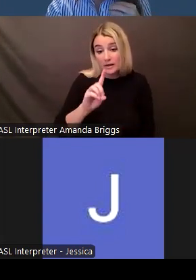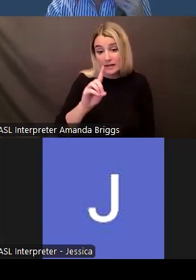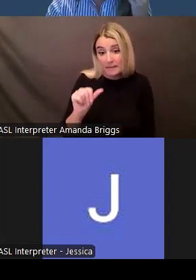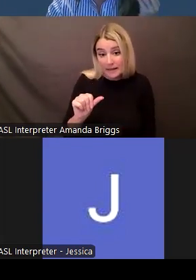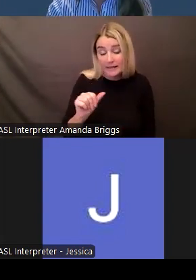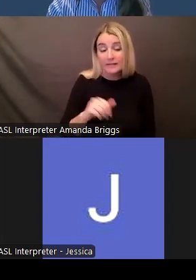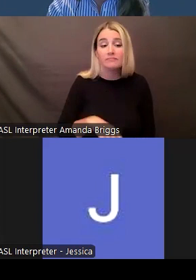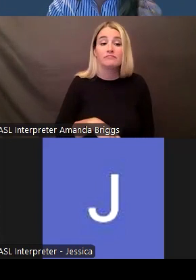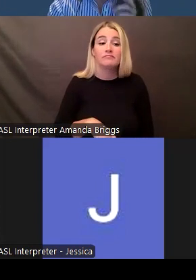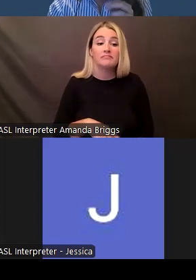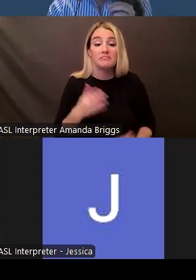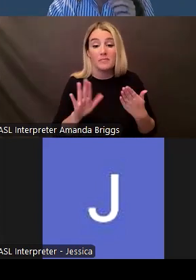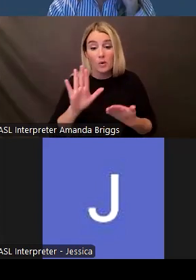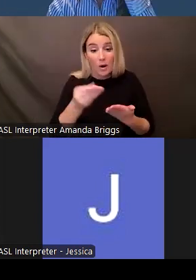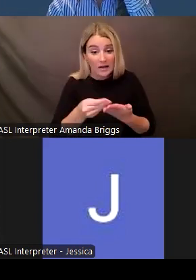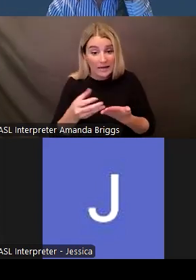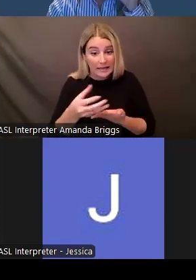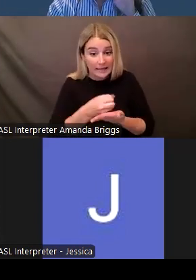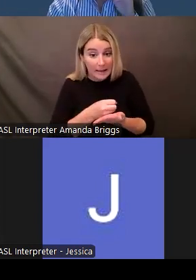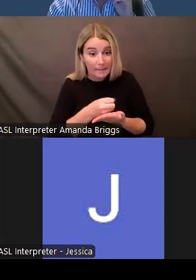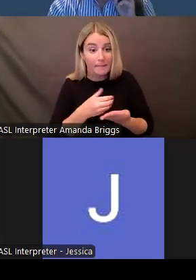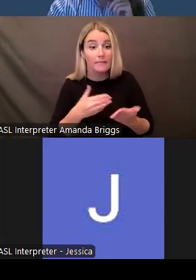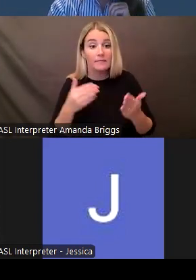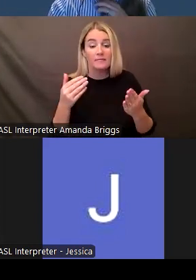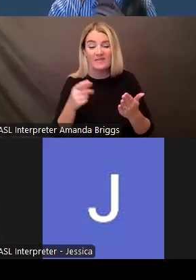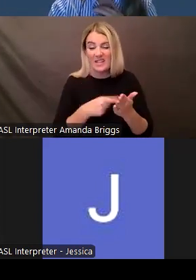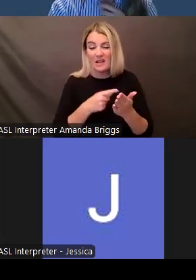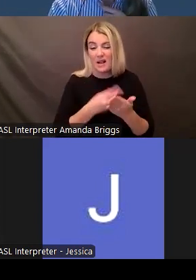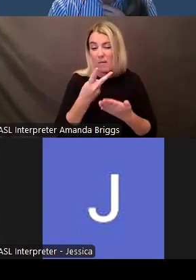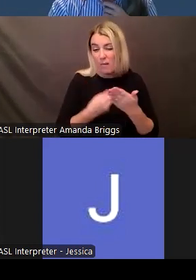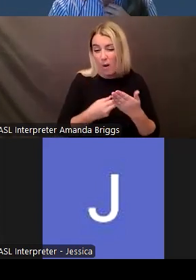based on your income or in some cases, a combination of both.